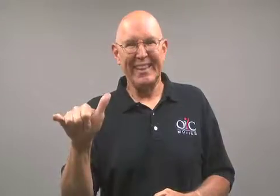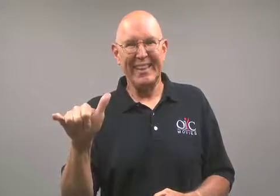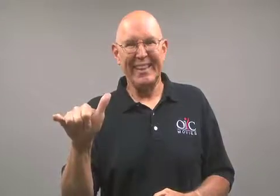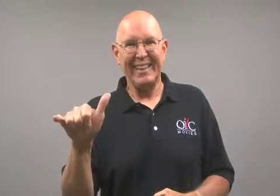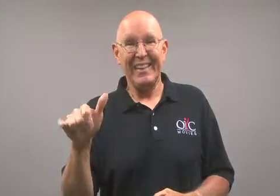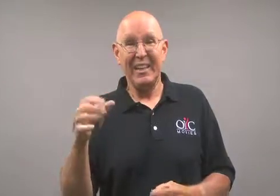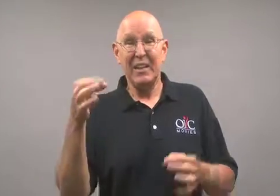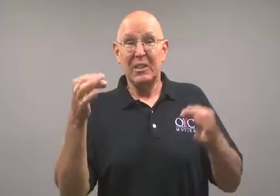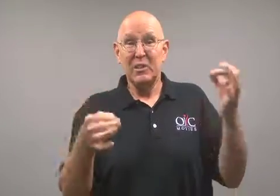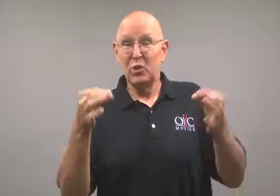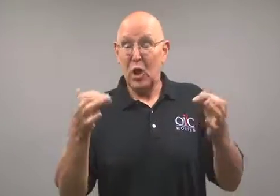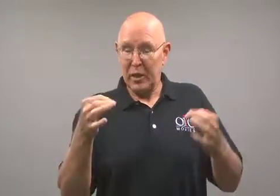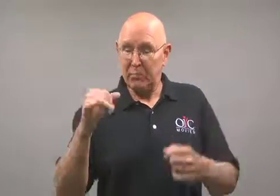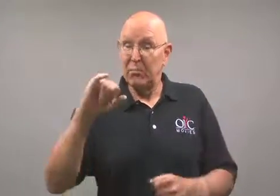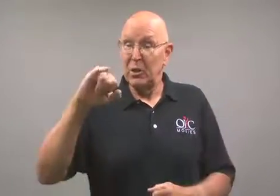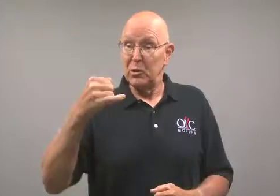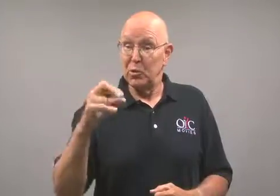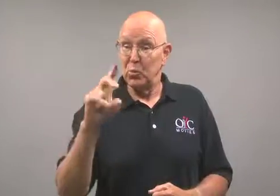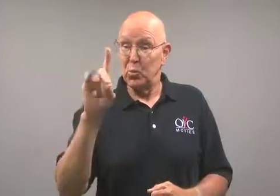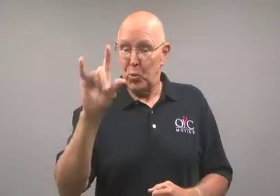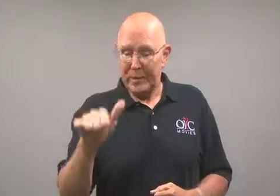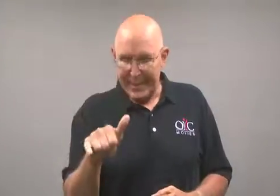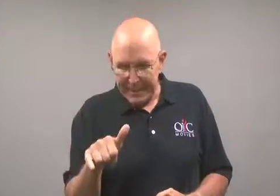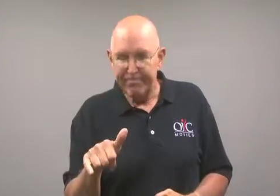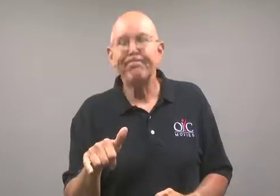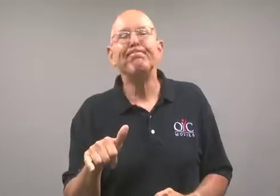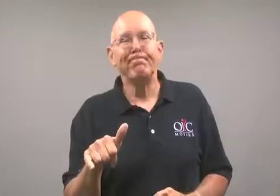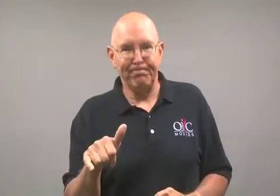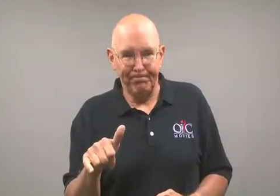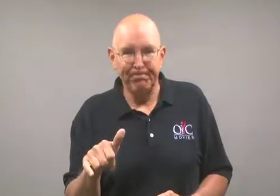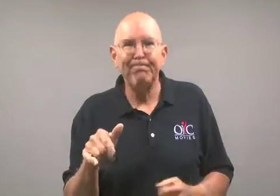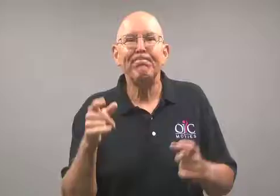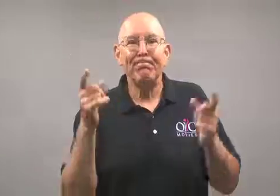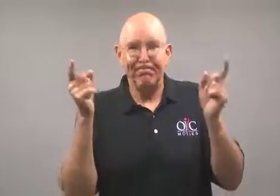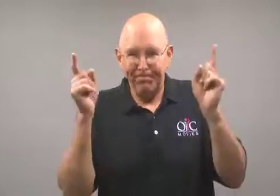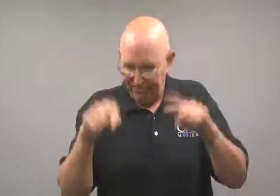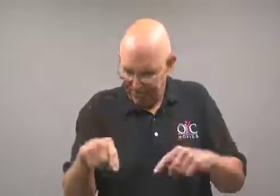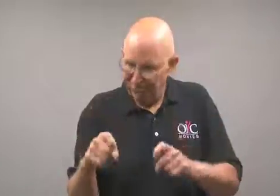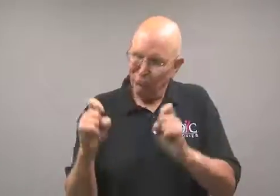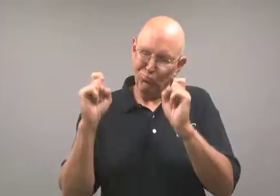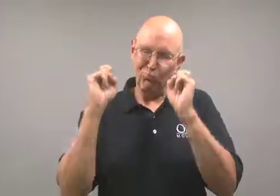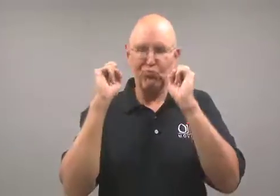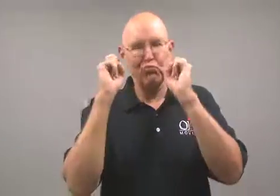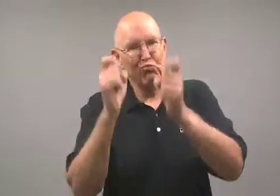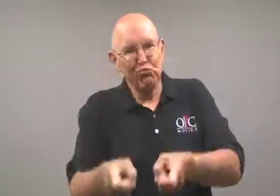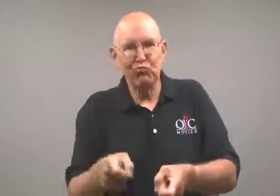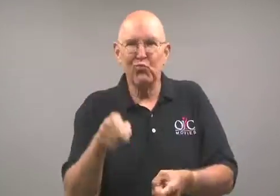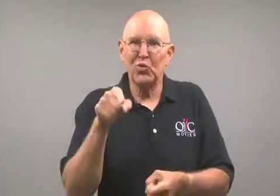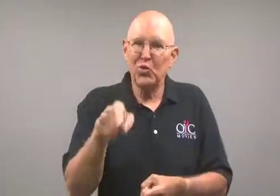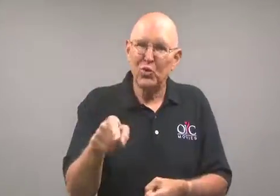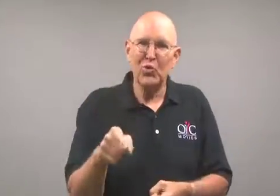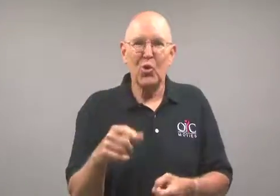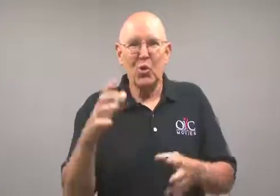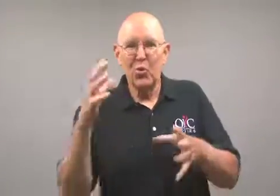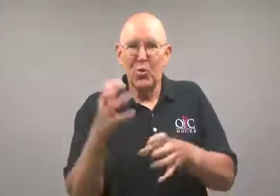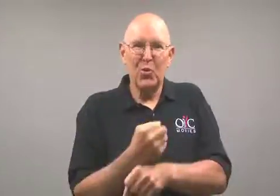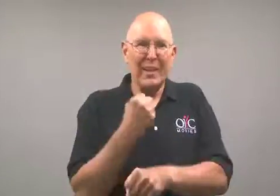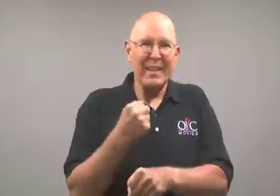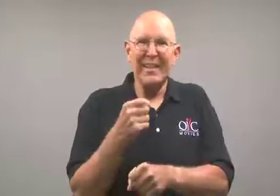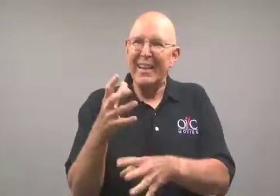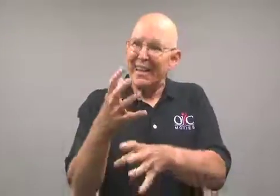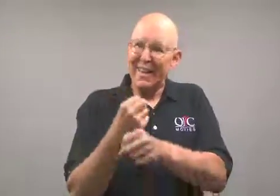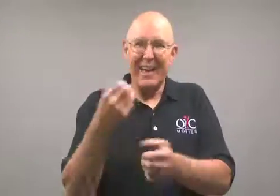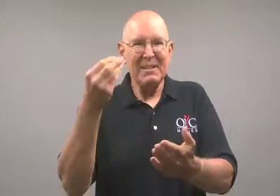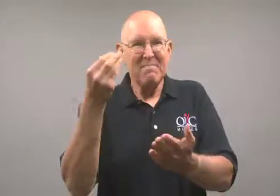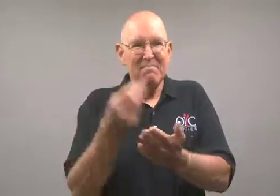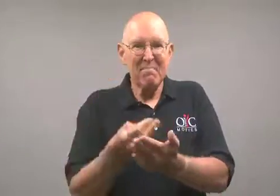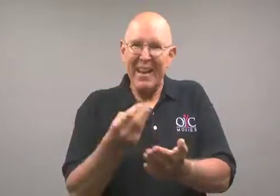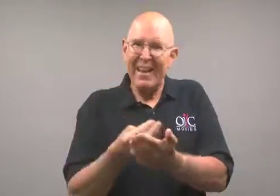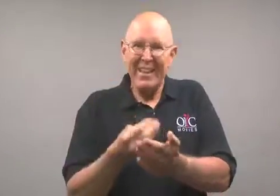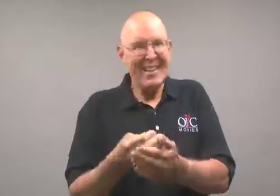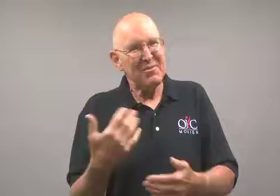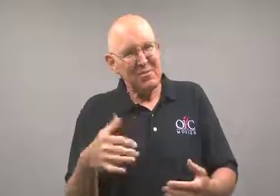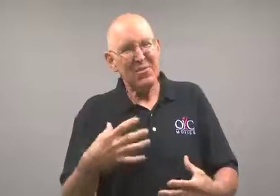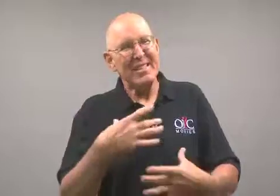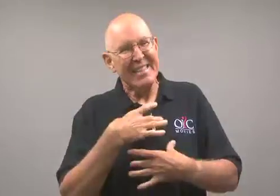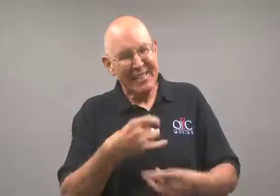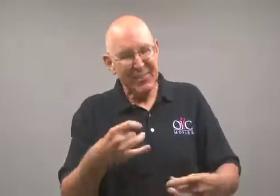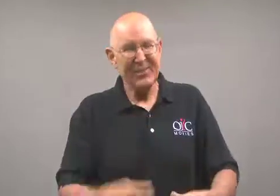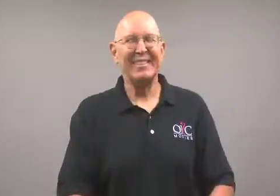Judge Judy agreed with her and awarded her the money! That was interesting!